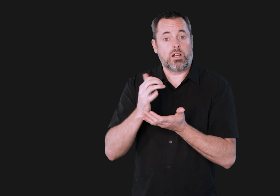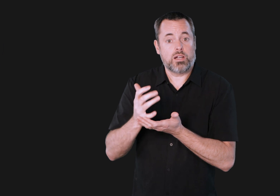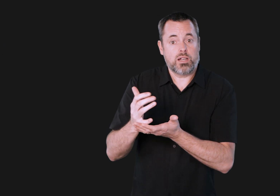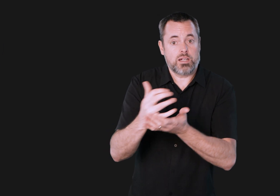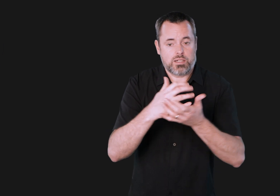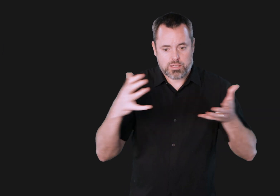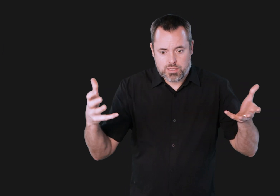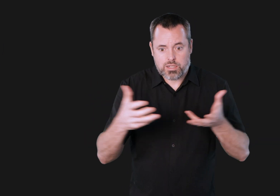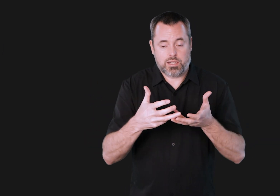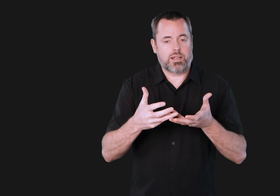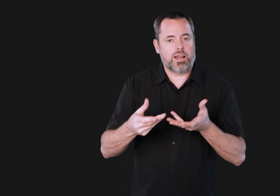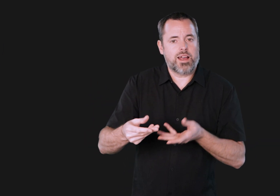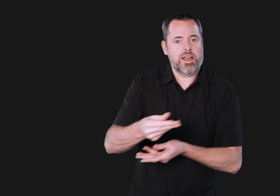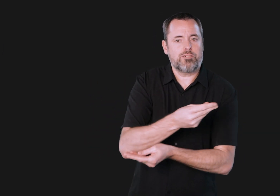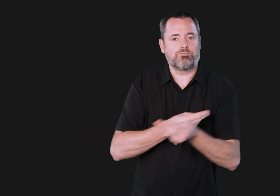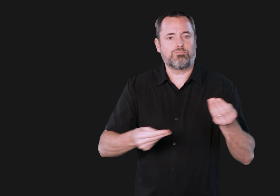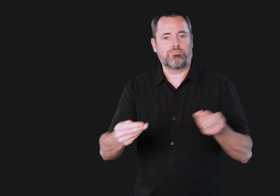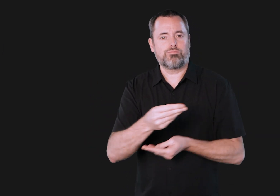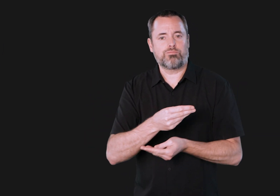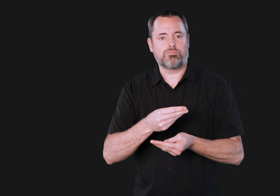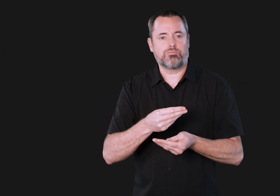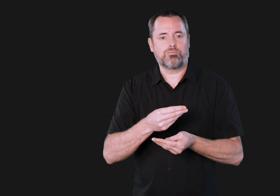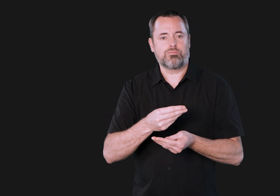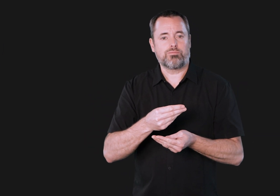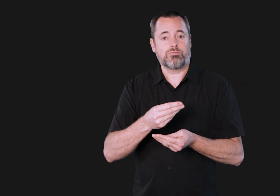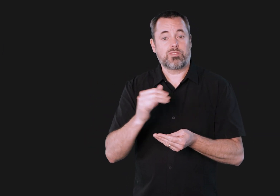These good practices need to be put together and shared.